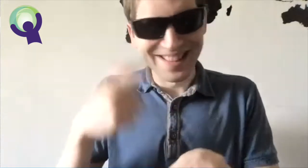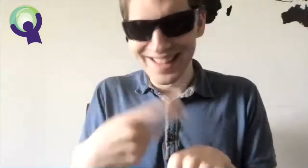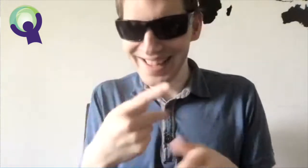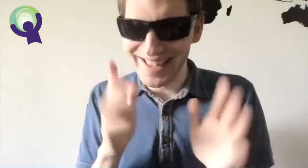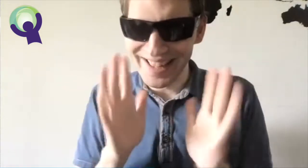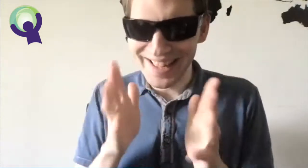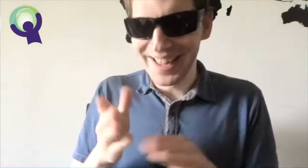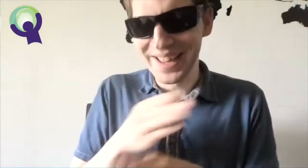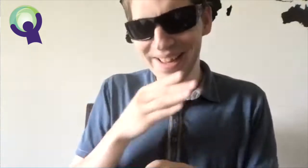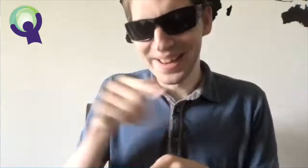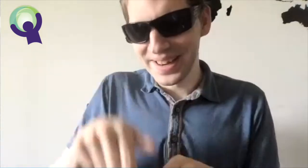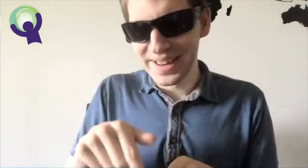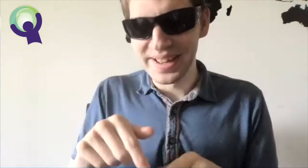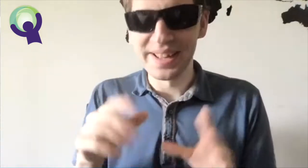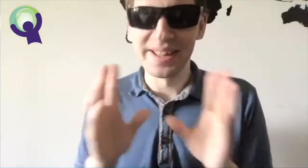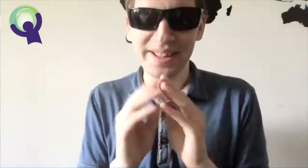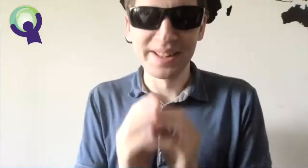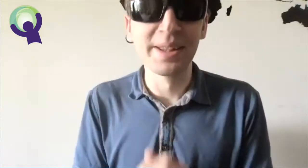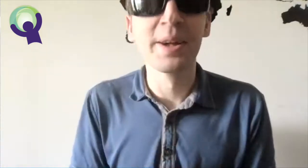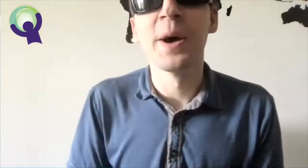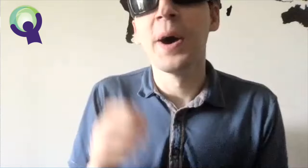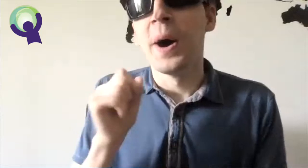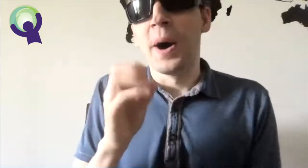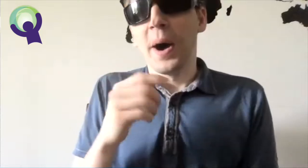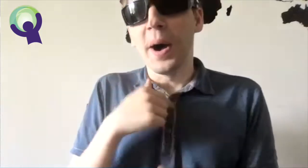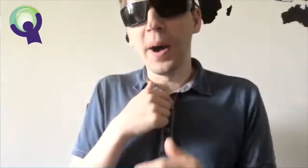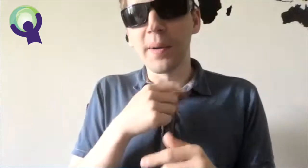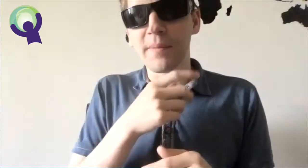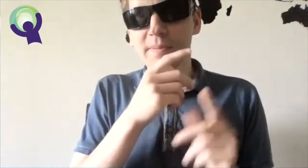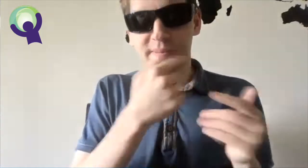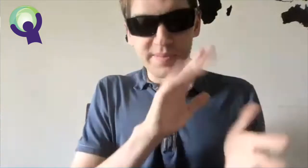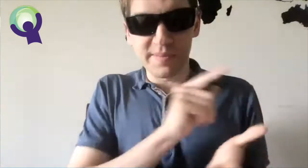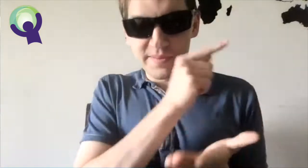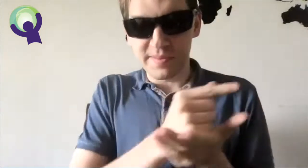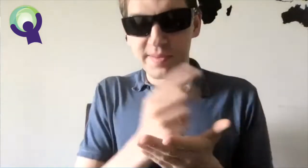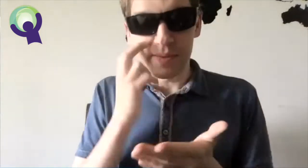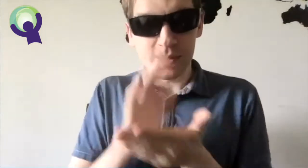you as a dorm supervisor over there at the Wisconsin School for the Deaf. When I attended